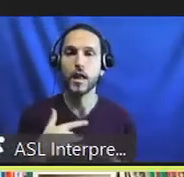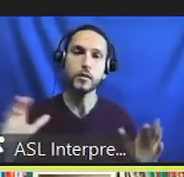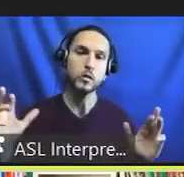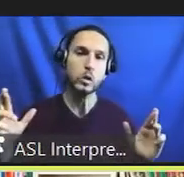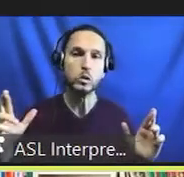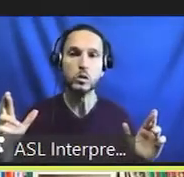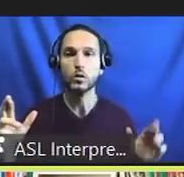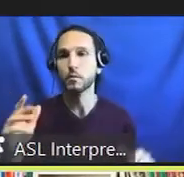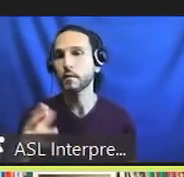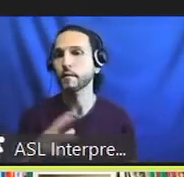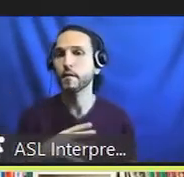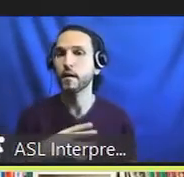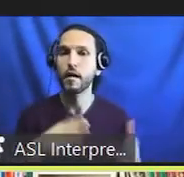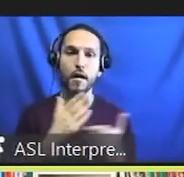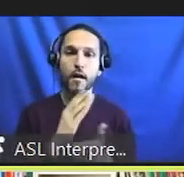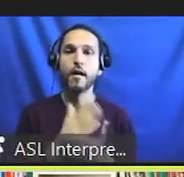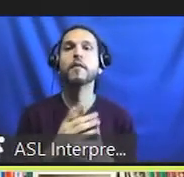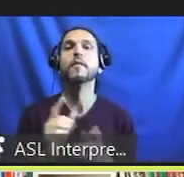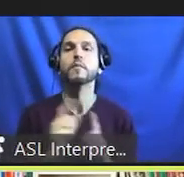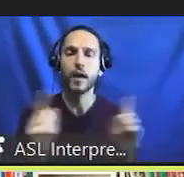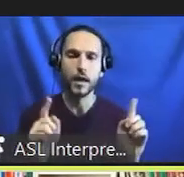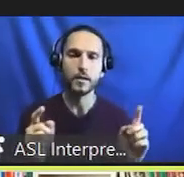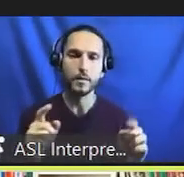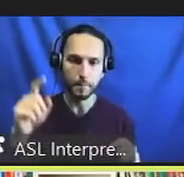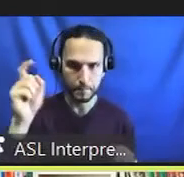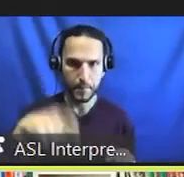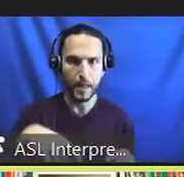But it actually has to be understandable